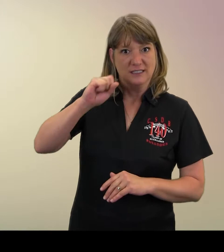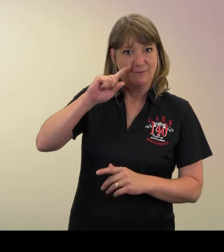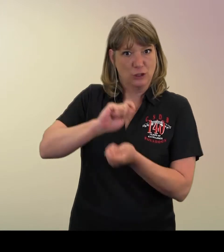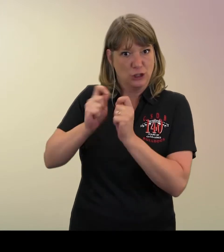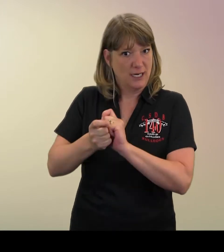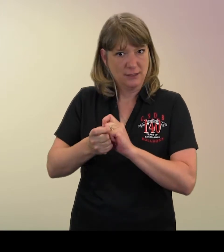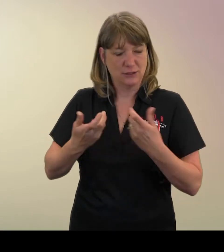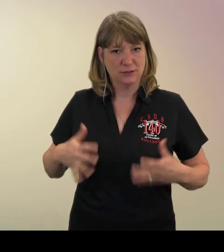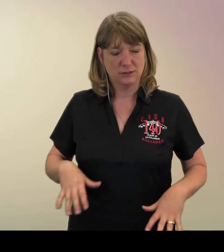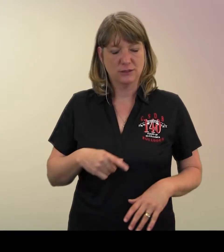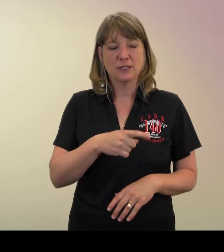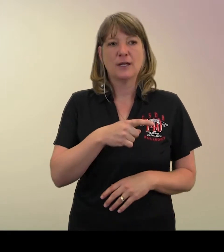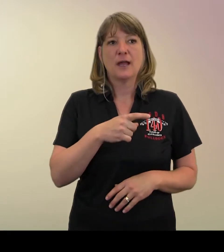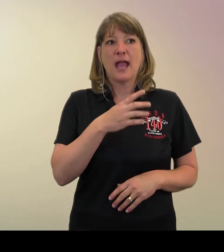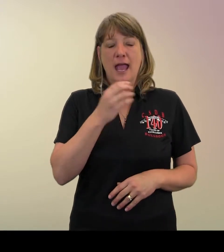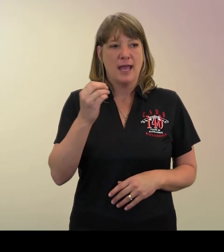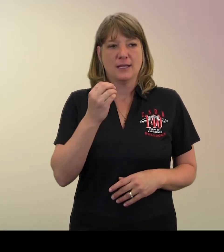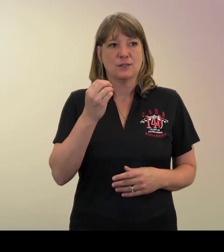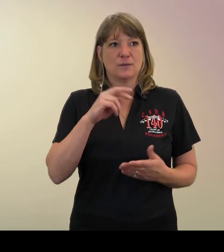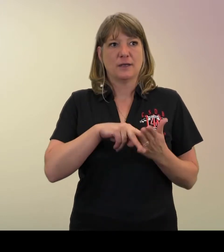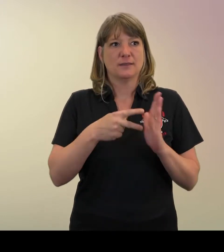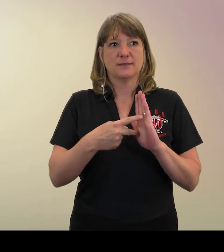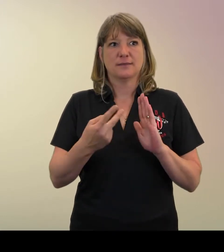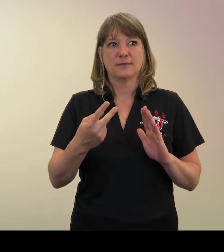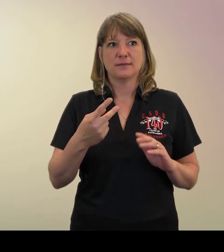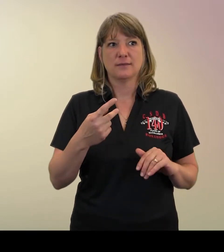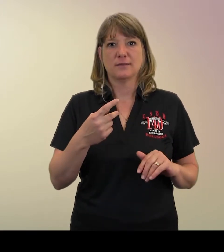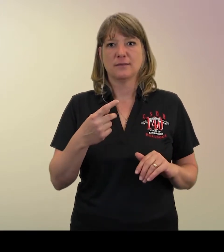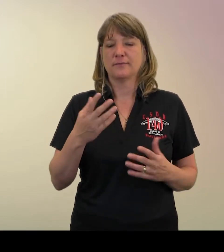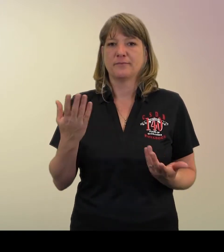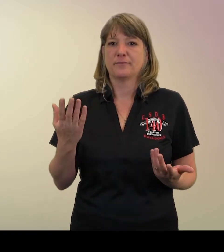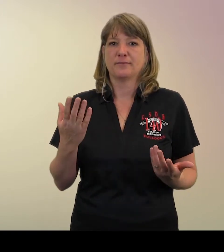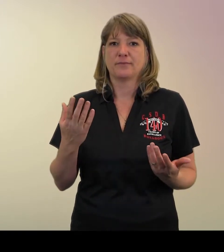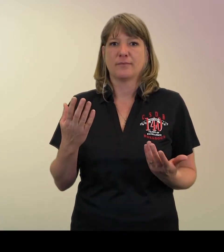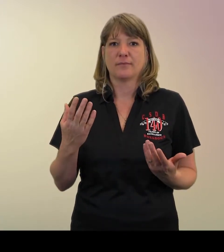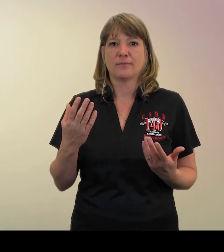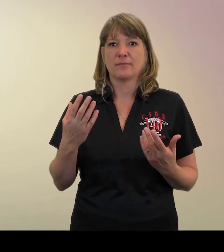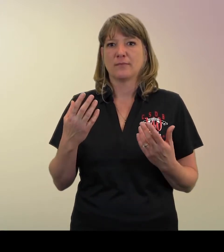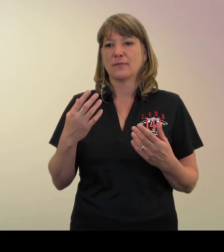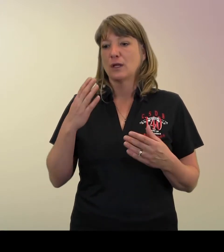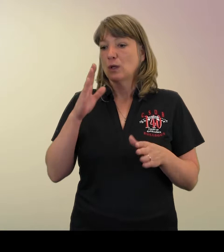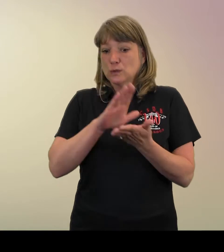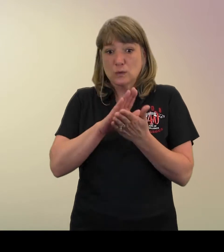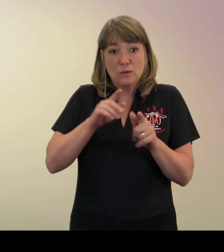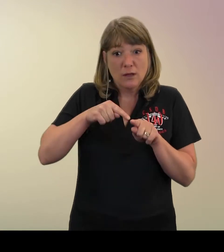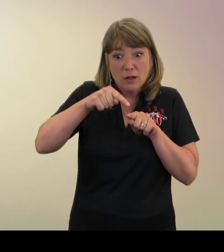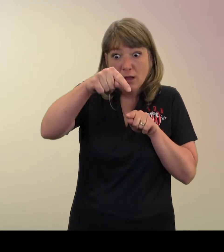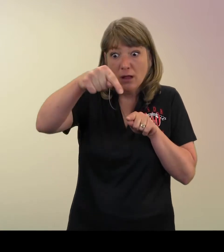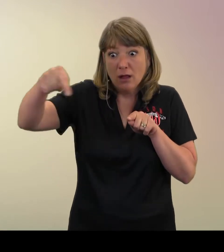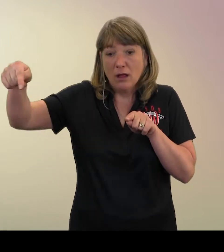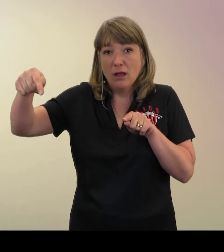be an excessive resistance to change, not liking to drive